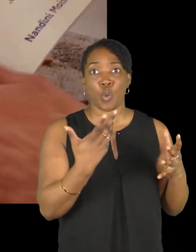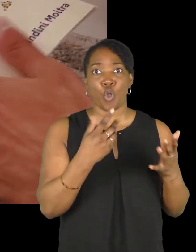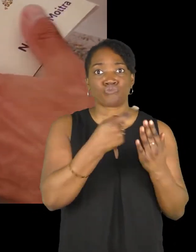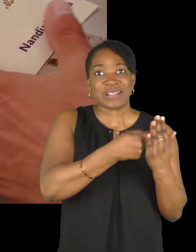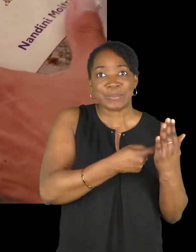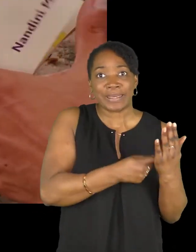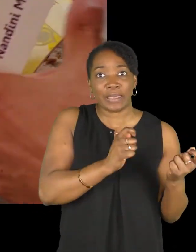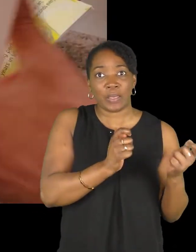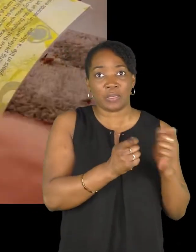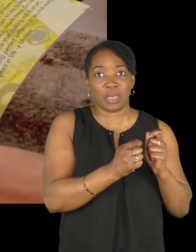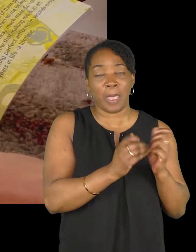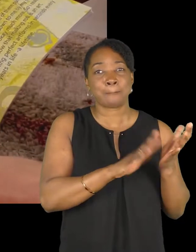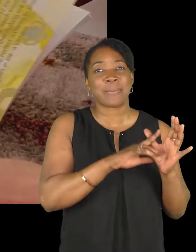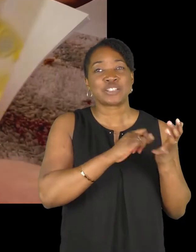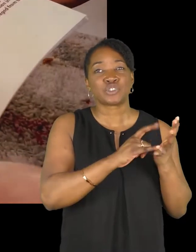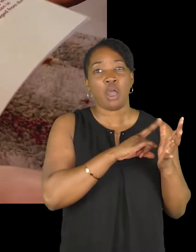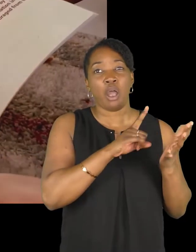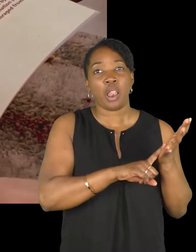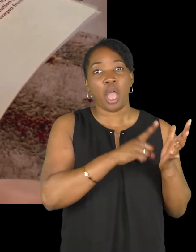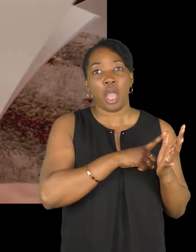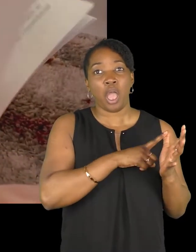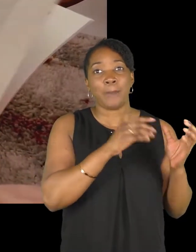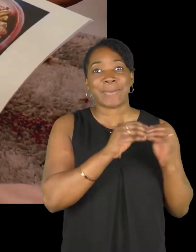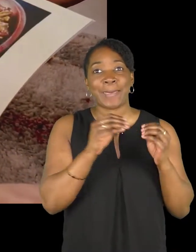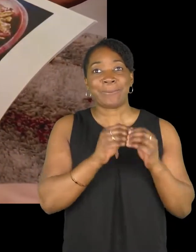recipes. Like there's a 'Masala Baked Beans' recipe that we used in one of the workshops,